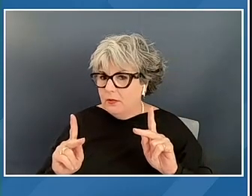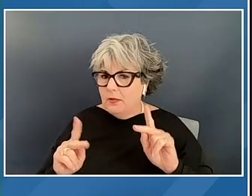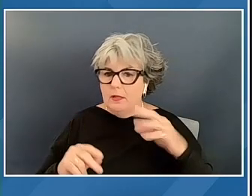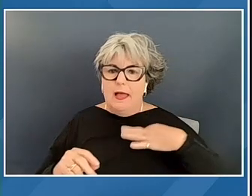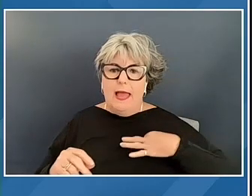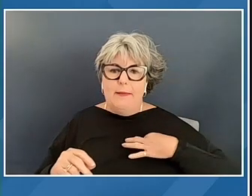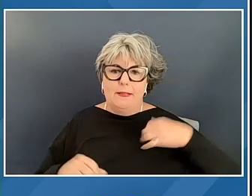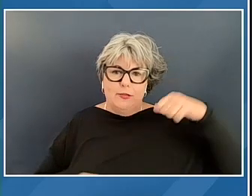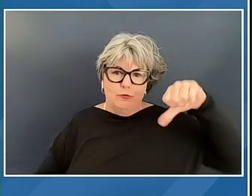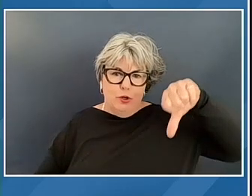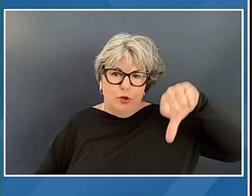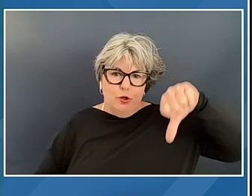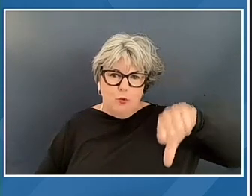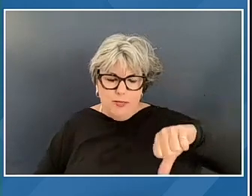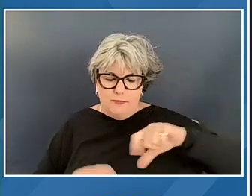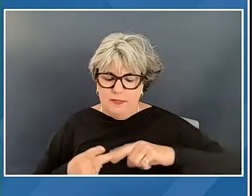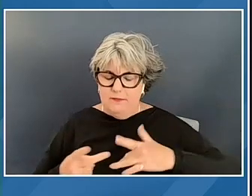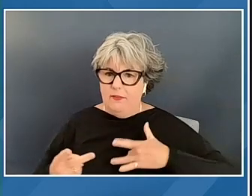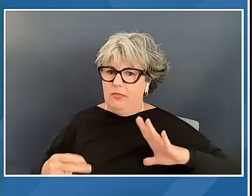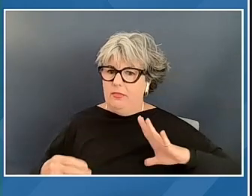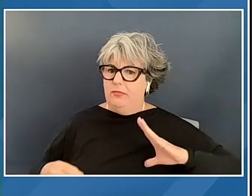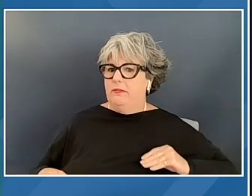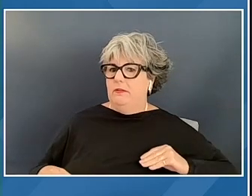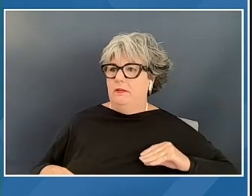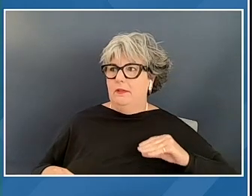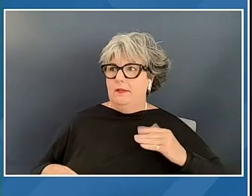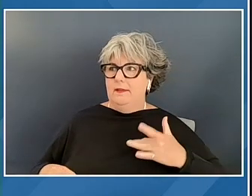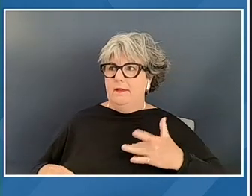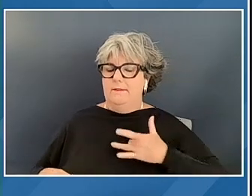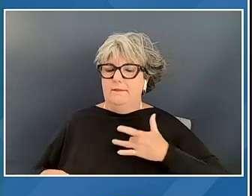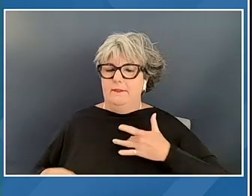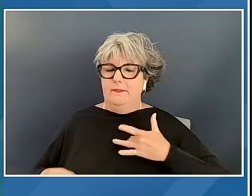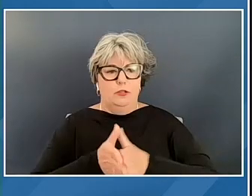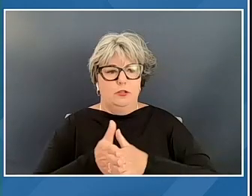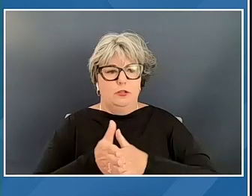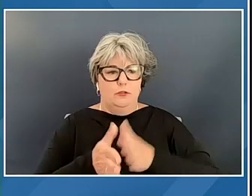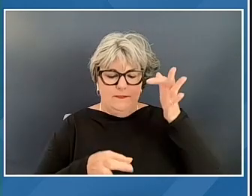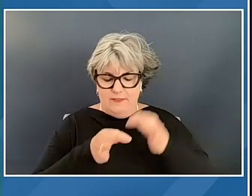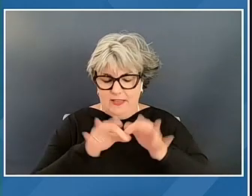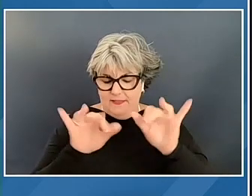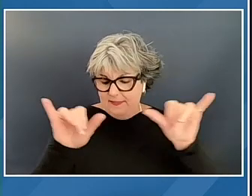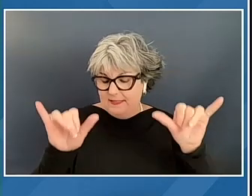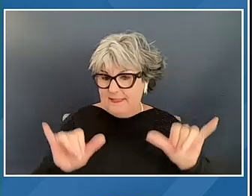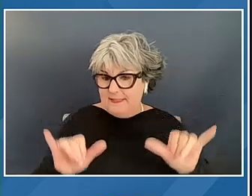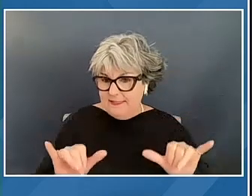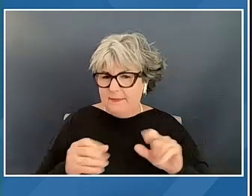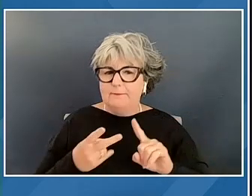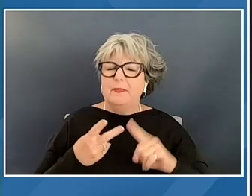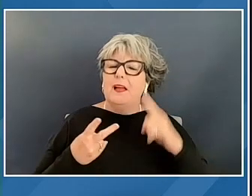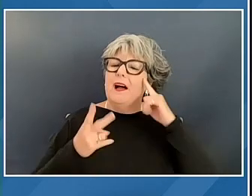demoralizing and makes them sort of lose faith in the system. And, you know, I think it's important to think that for borrowers, we're really not